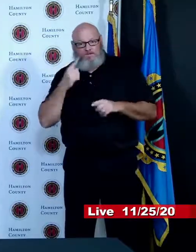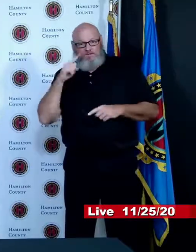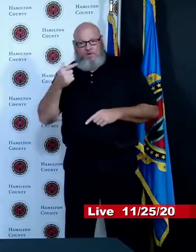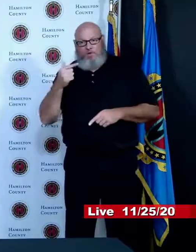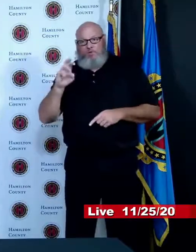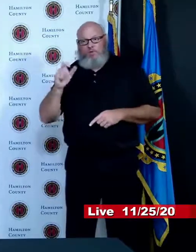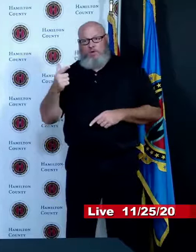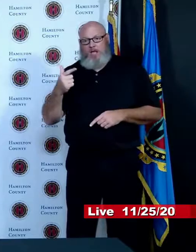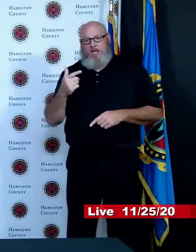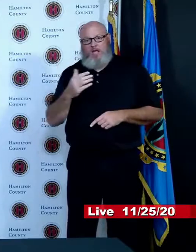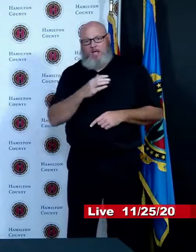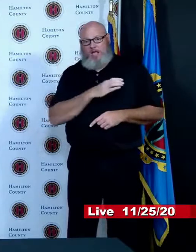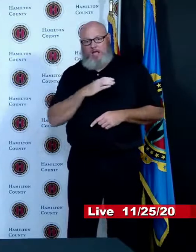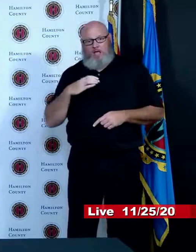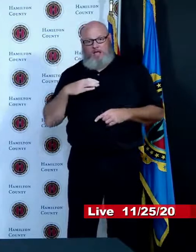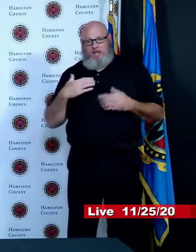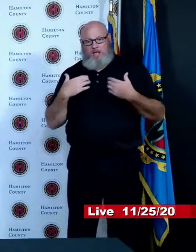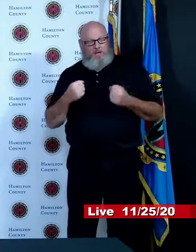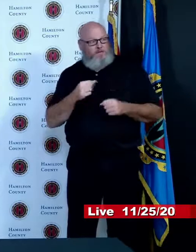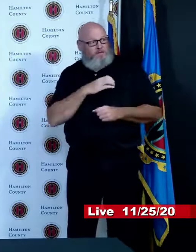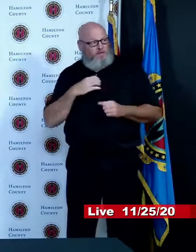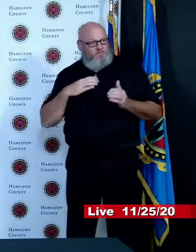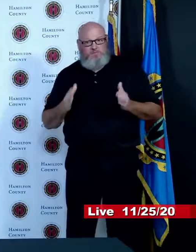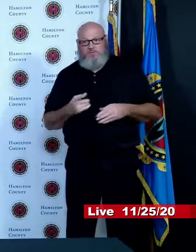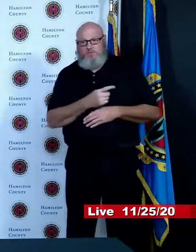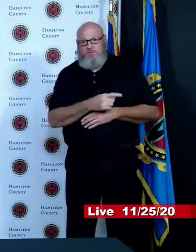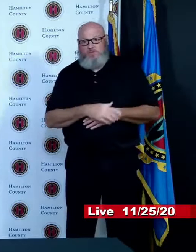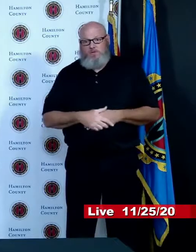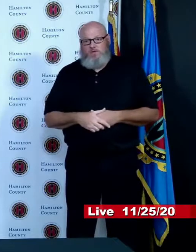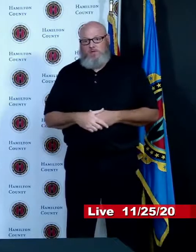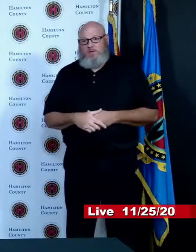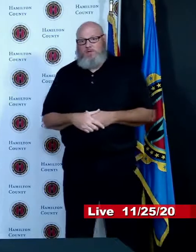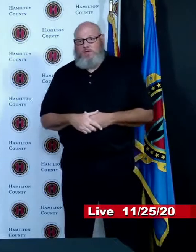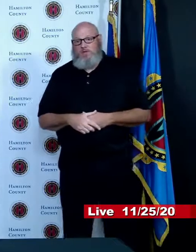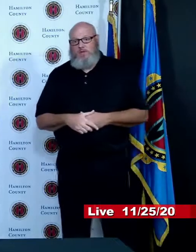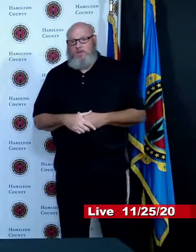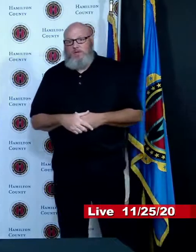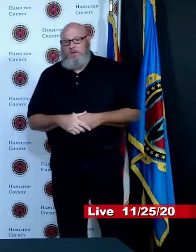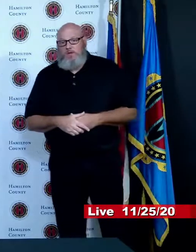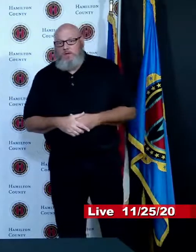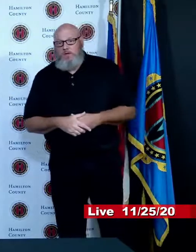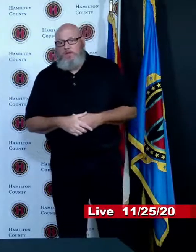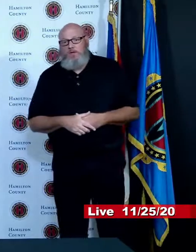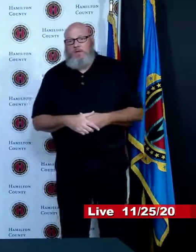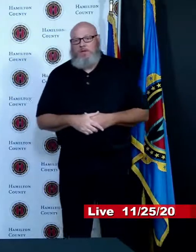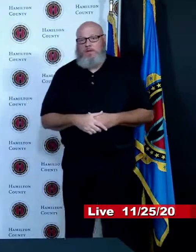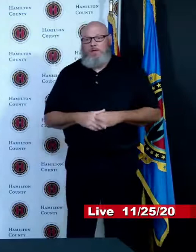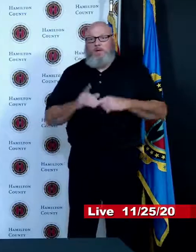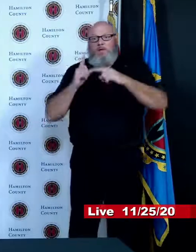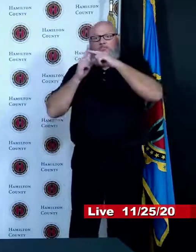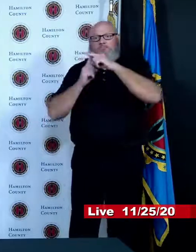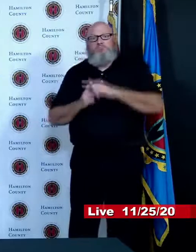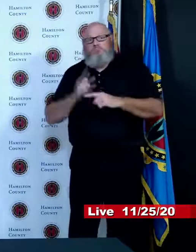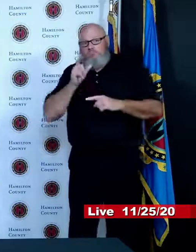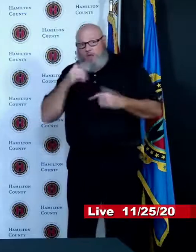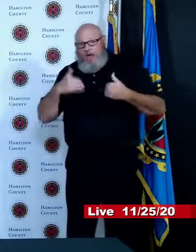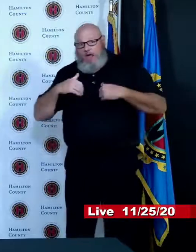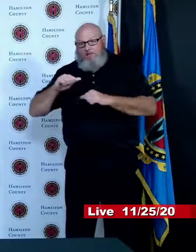I there's a discrepancy in the positivity rate of coronavirus cases in Ohio the Department of Health